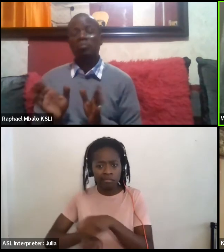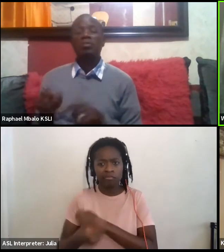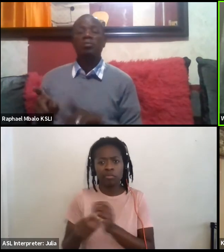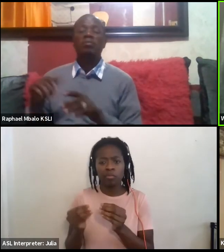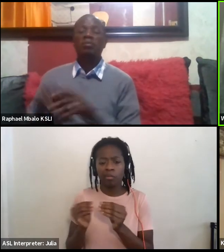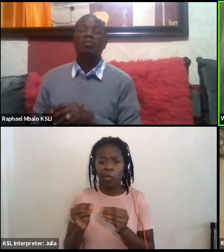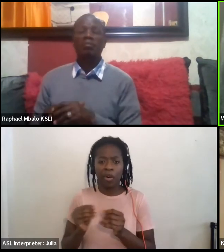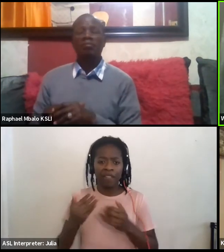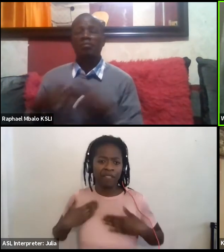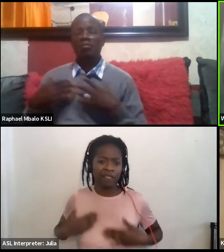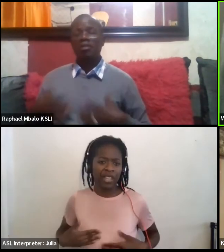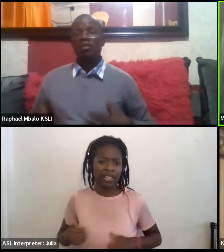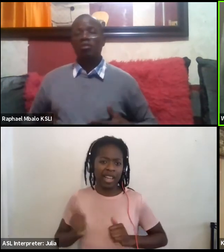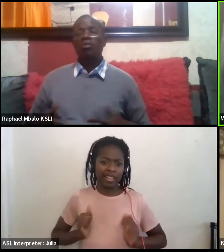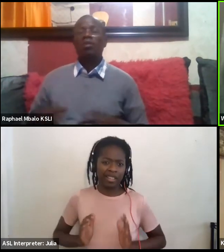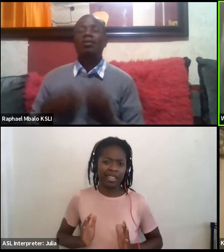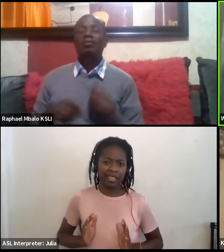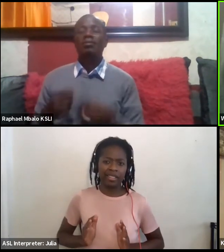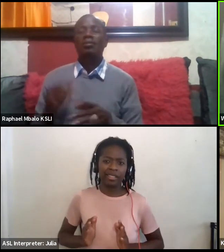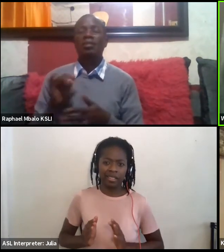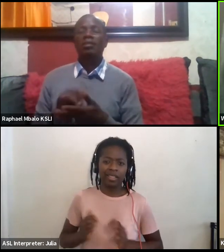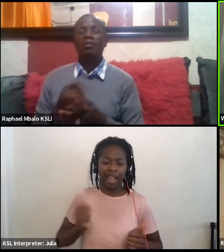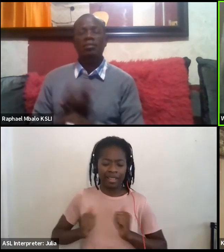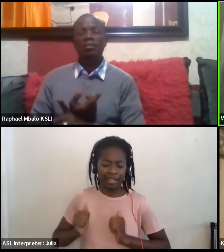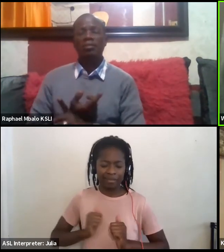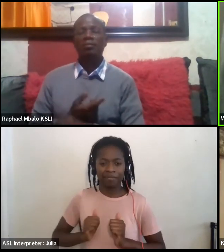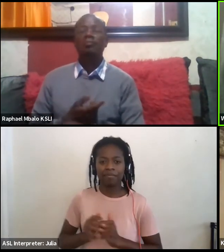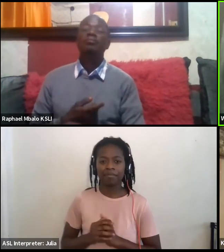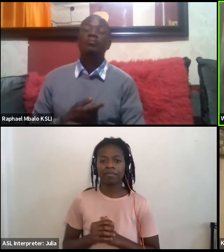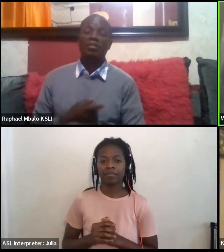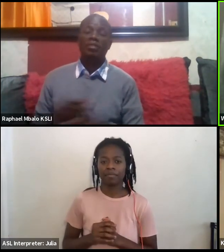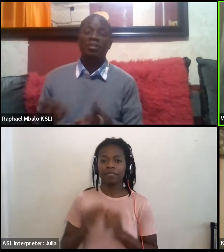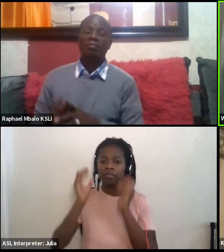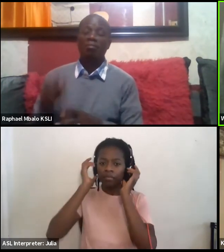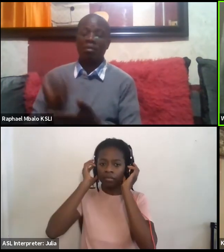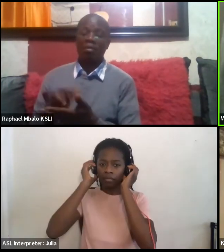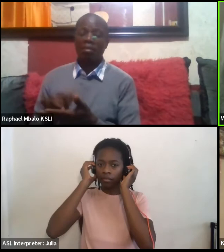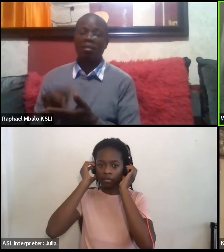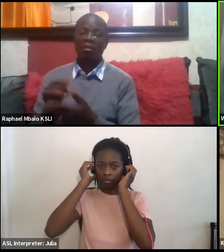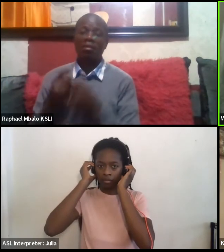Yeah, so that's changing. And that experience that I got,